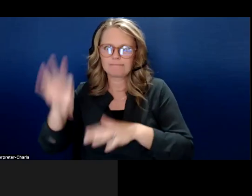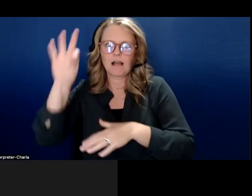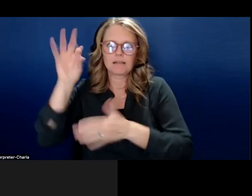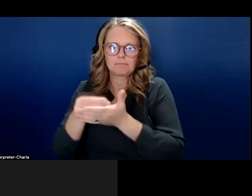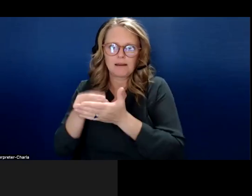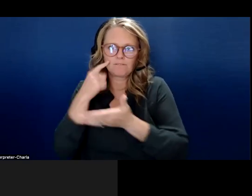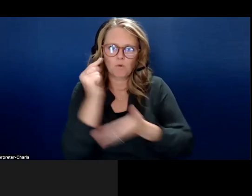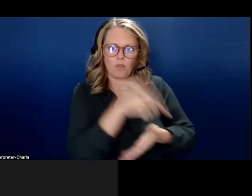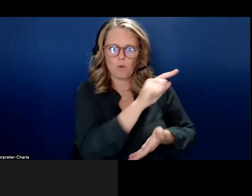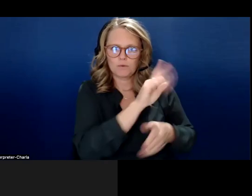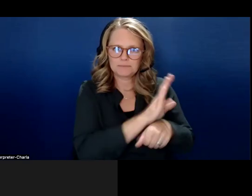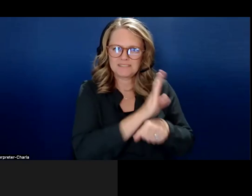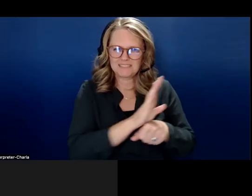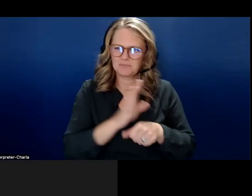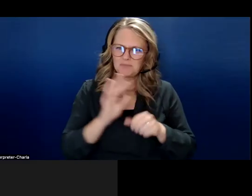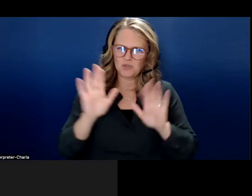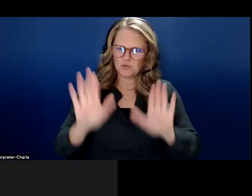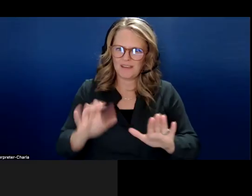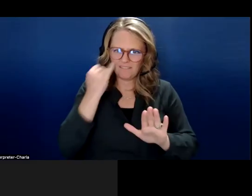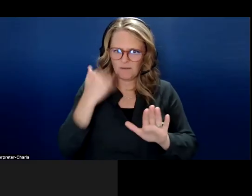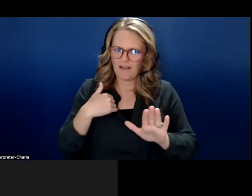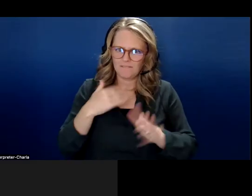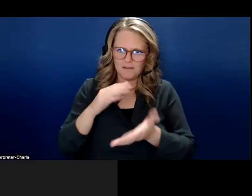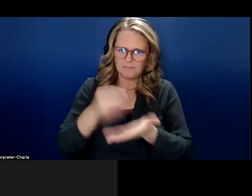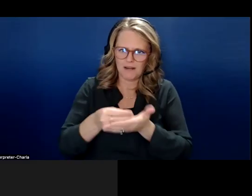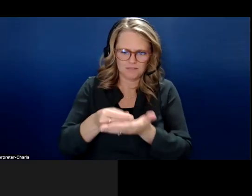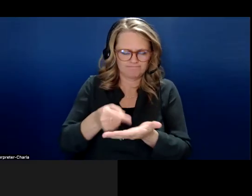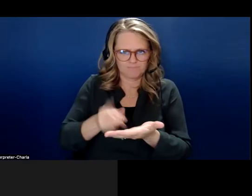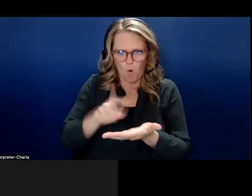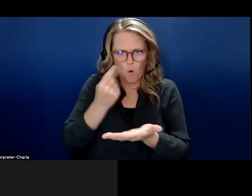that was akin, for example, to the 1% for public art or something like that.